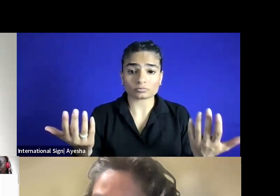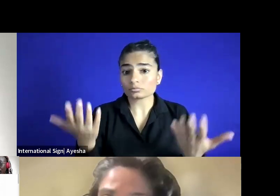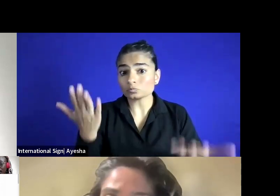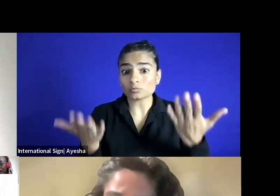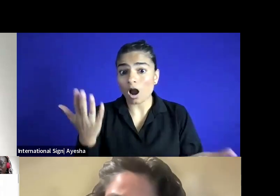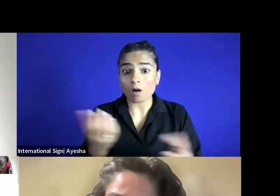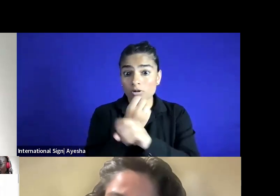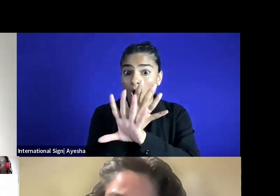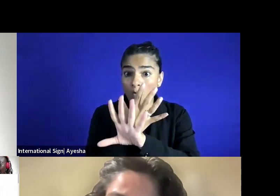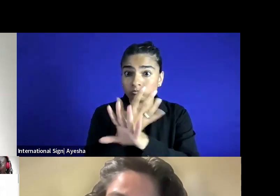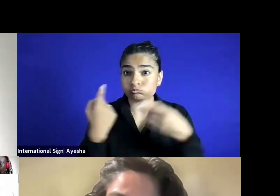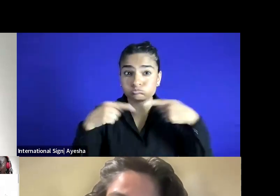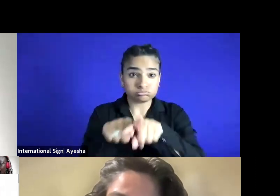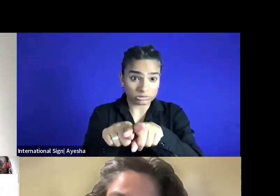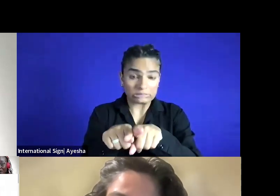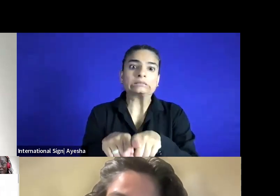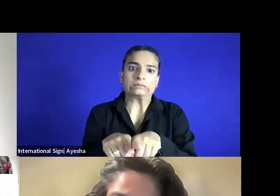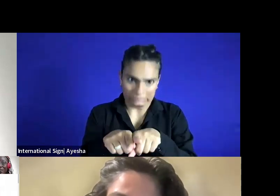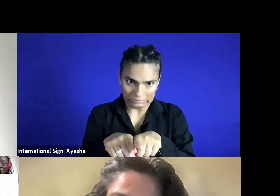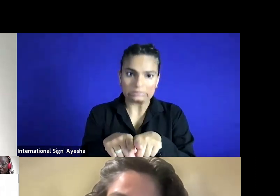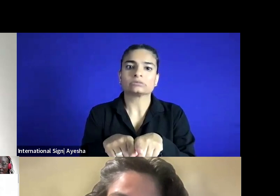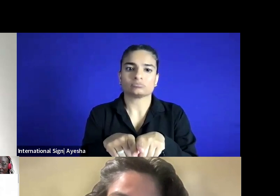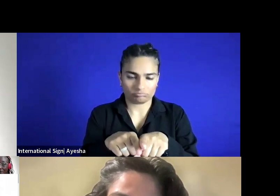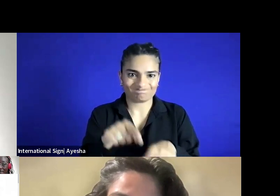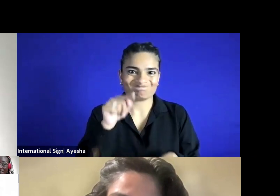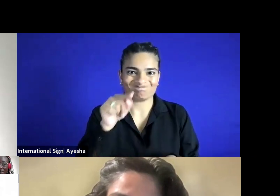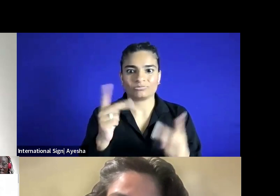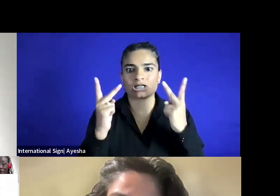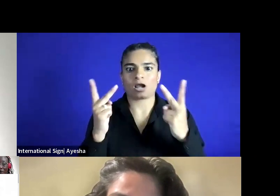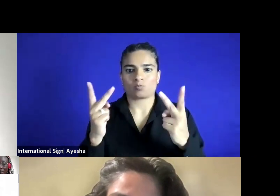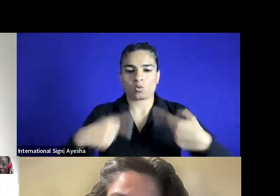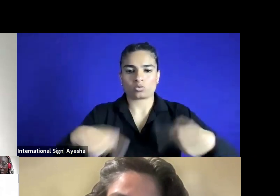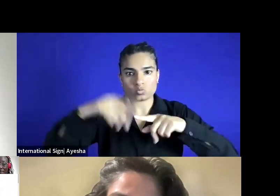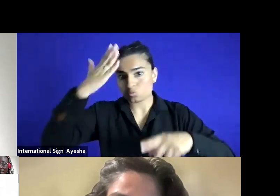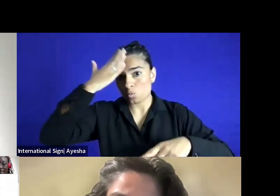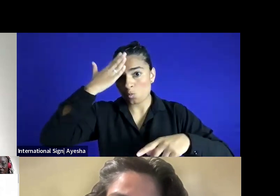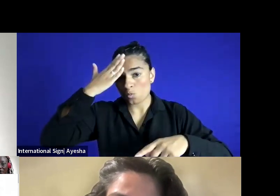of the of the forum experience. So all the hybrid sessions are going to be filtered out.